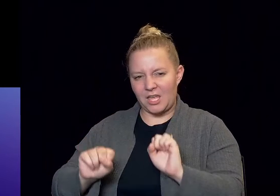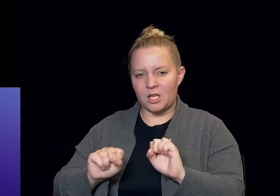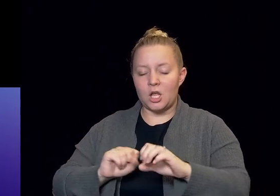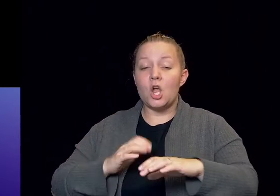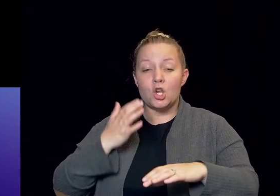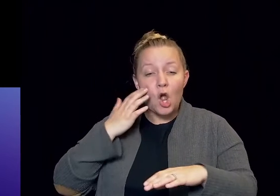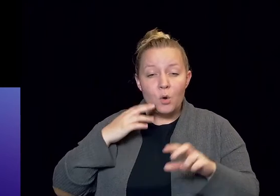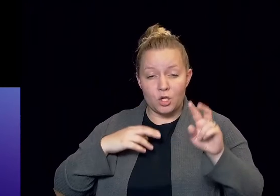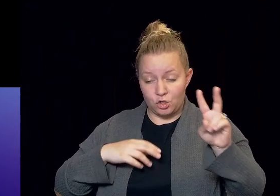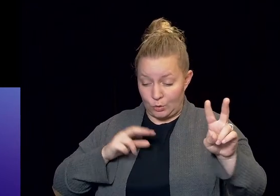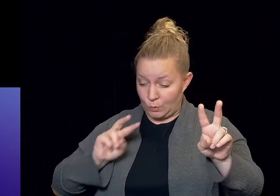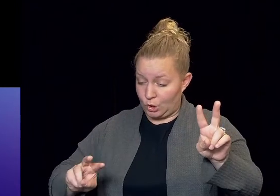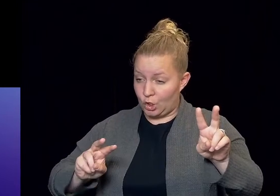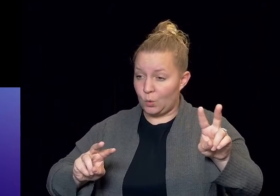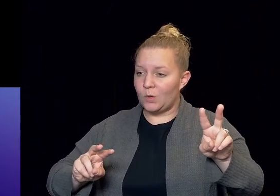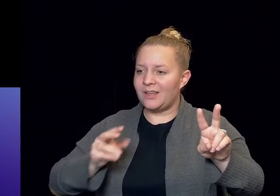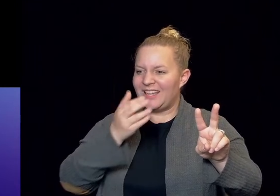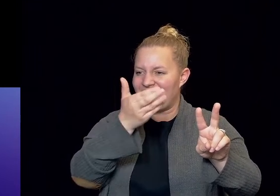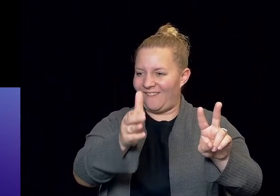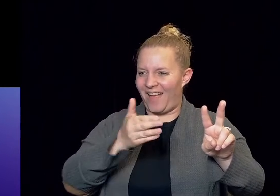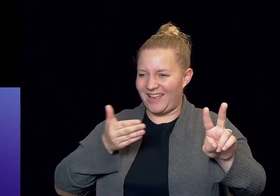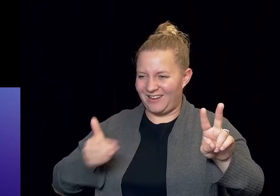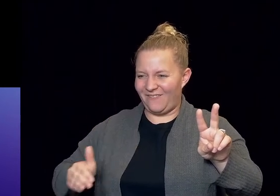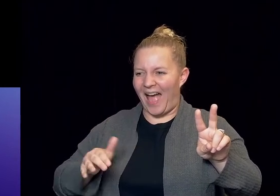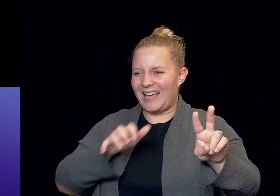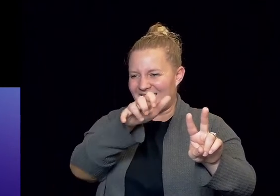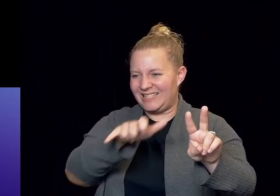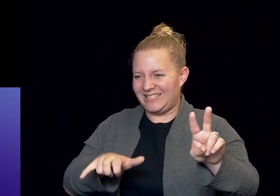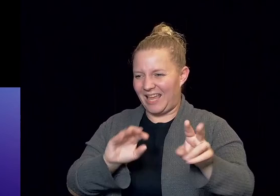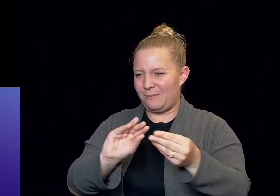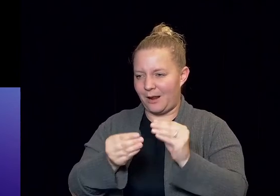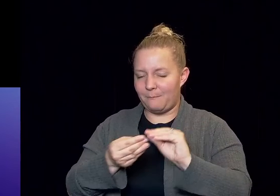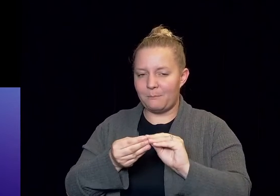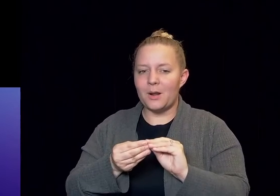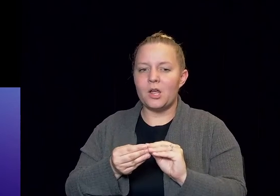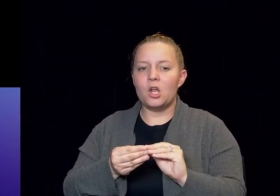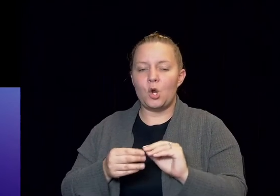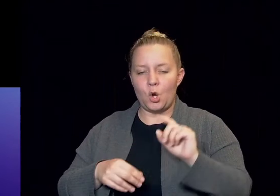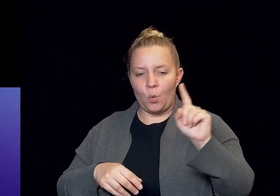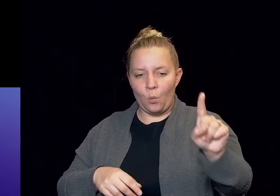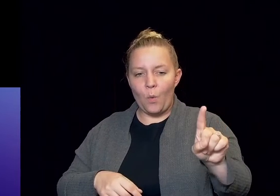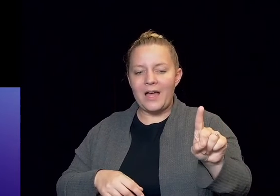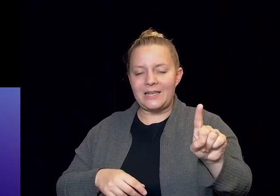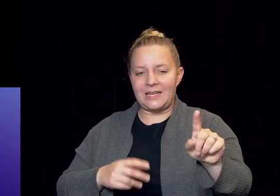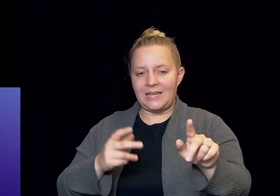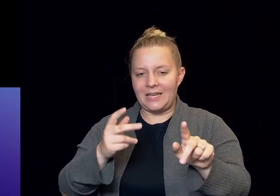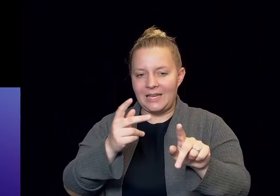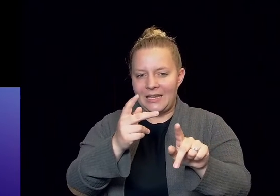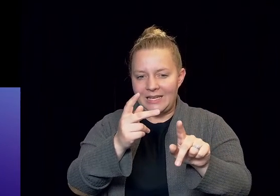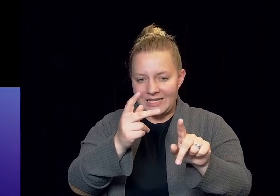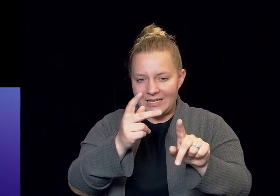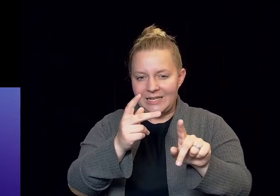obviously be divided by the same number. So then, I just have 1 times 161 over 5 times 1. So, I know